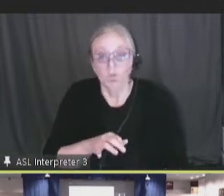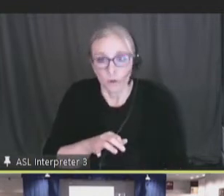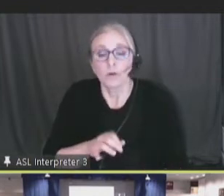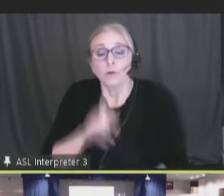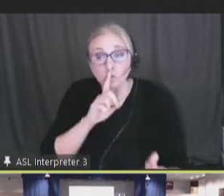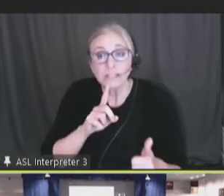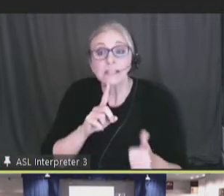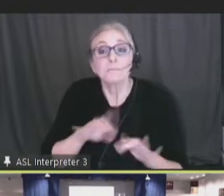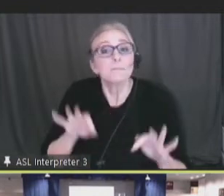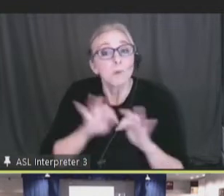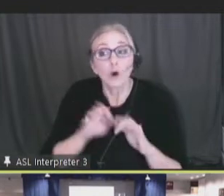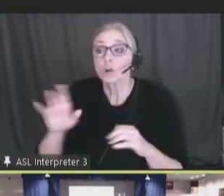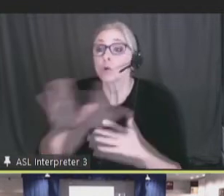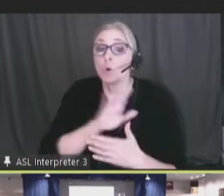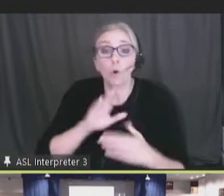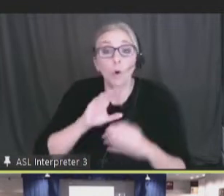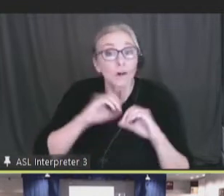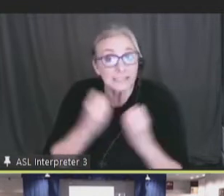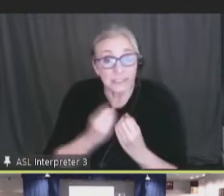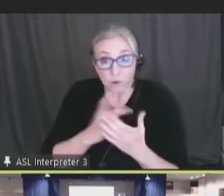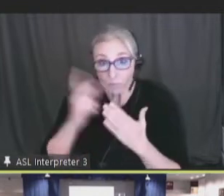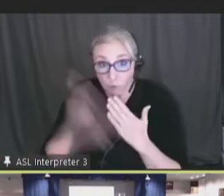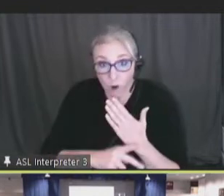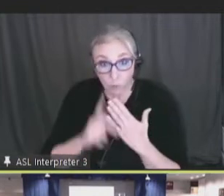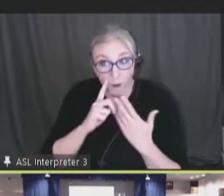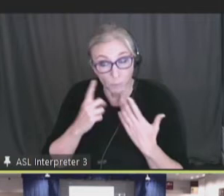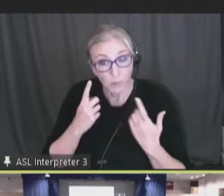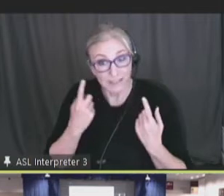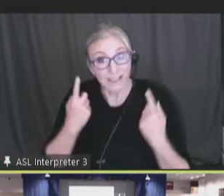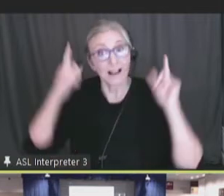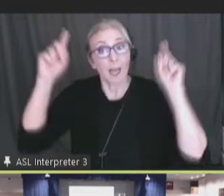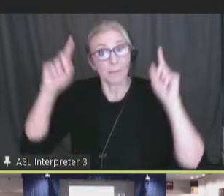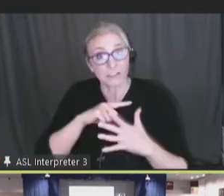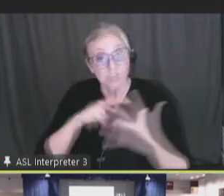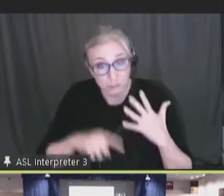achievements your organizations and programs accomplished. In all three presentations,